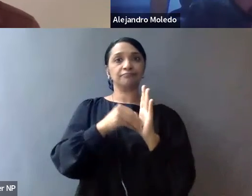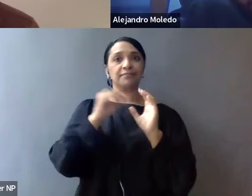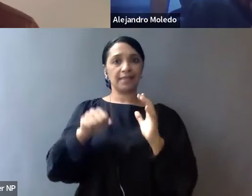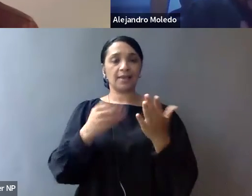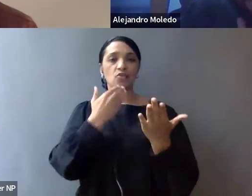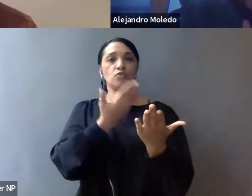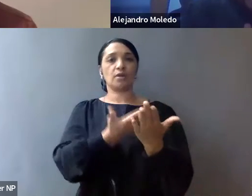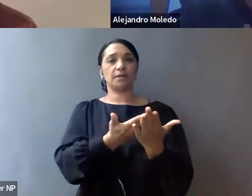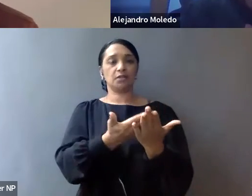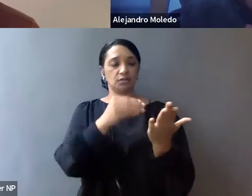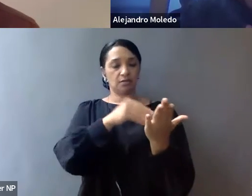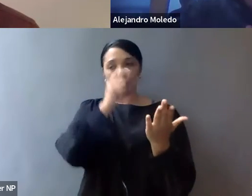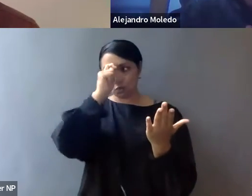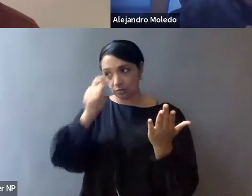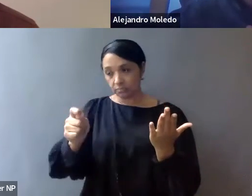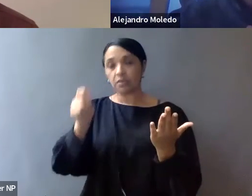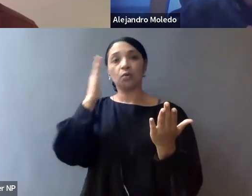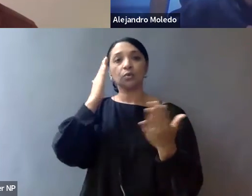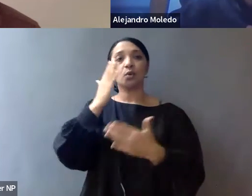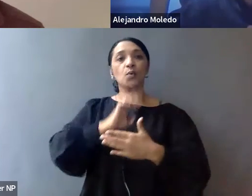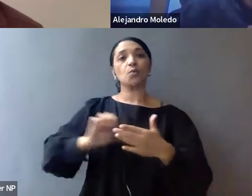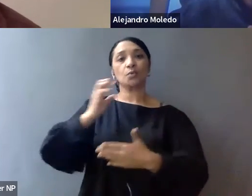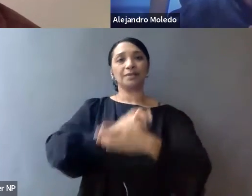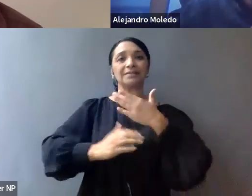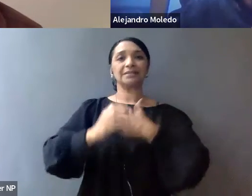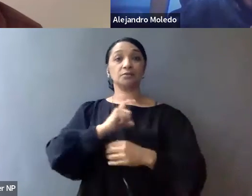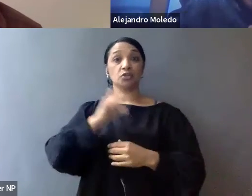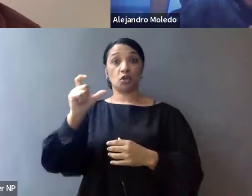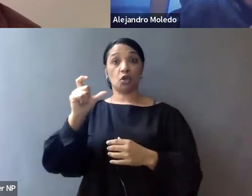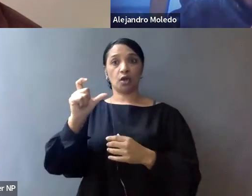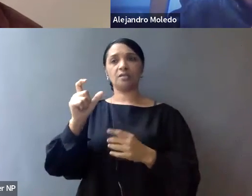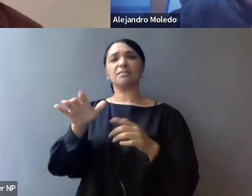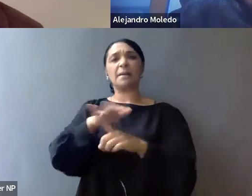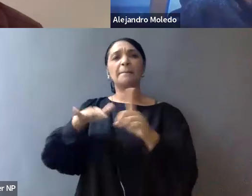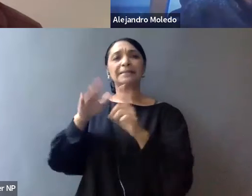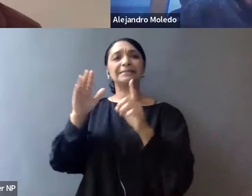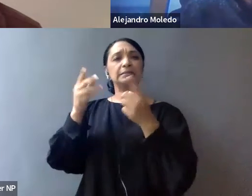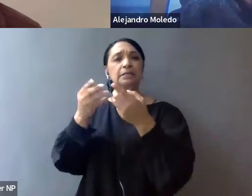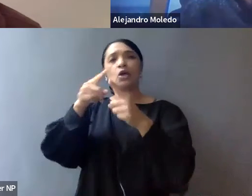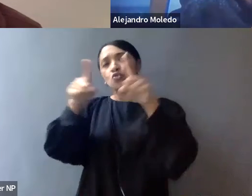Them recognising the European Disability Card. Places of study? -Yes. Universities,